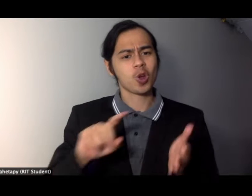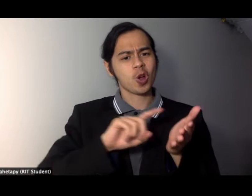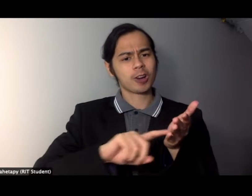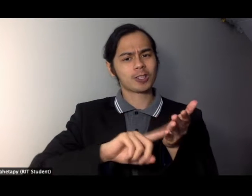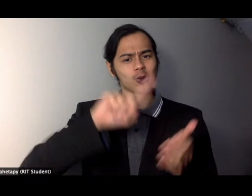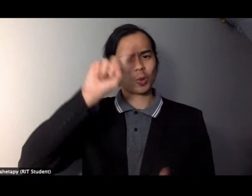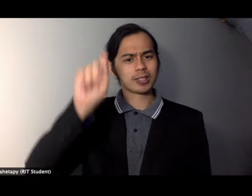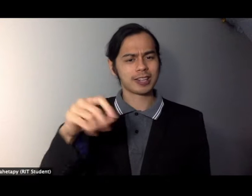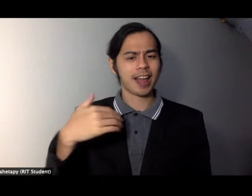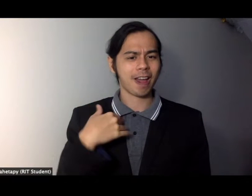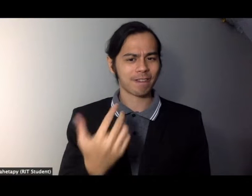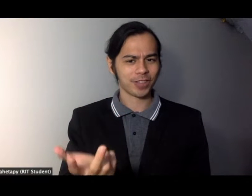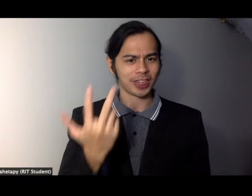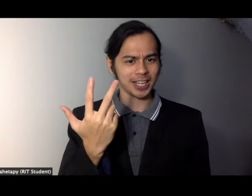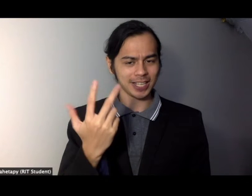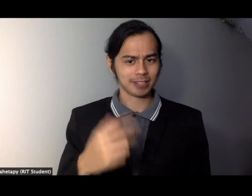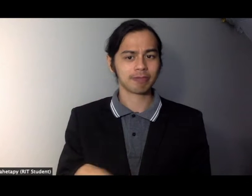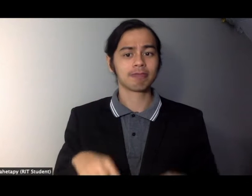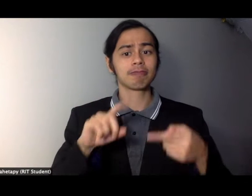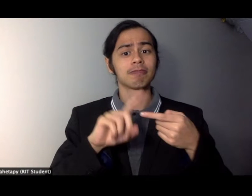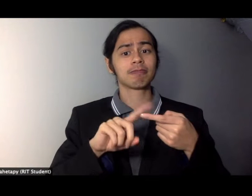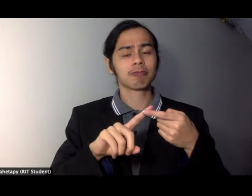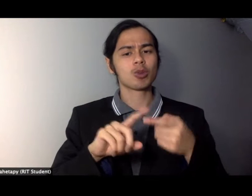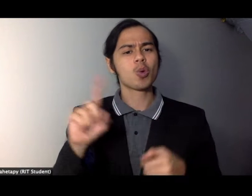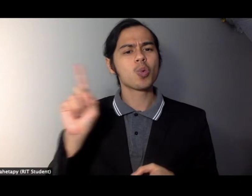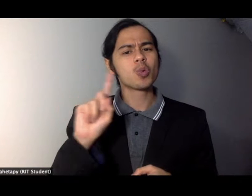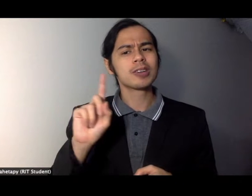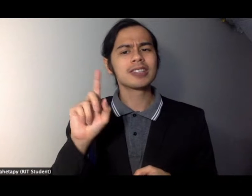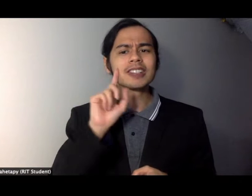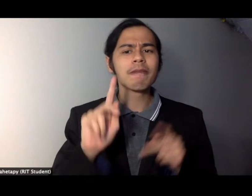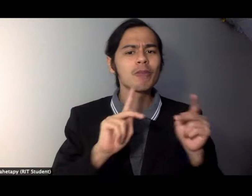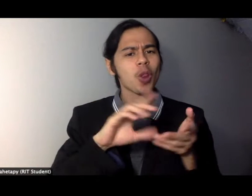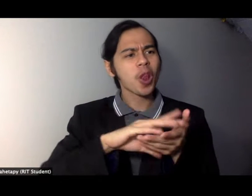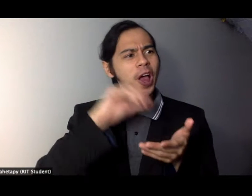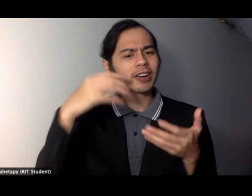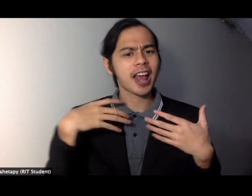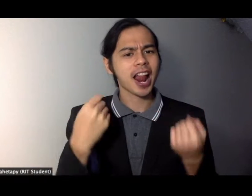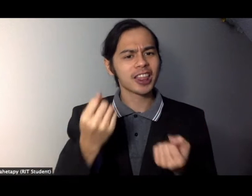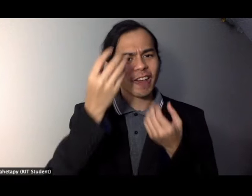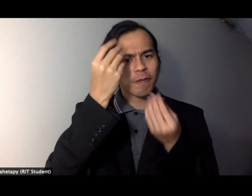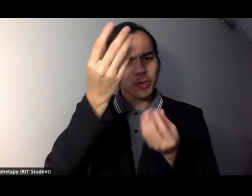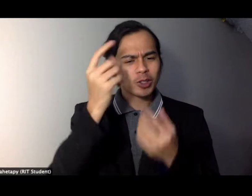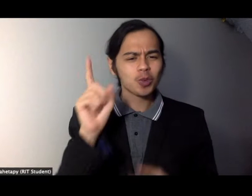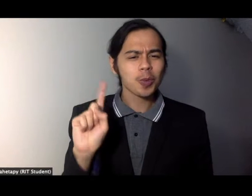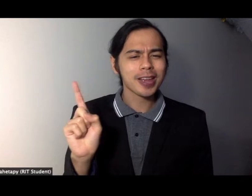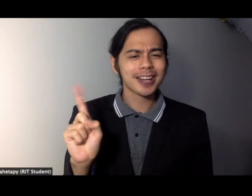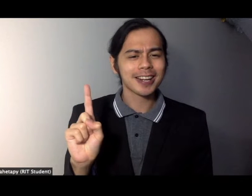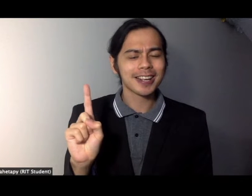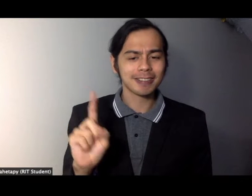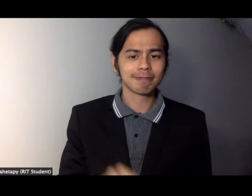This slide is a research question. There are three questions. Firstly, where do people learn health information?